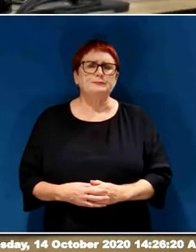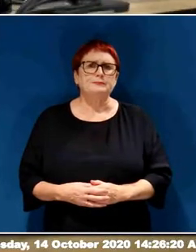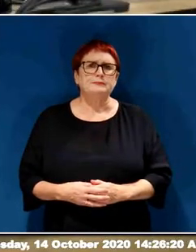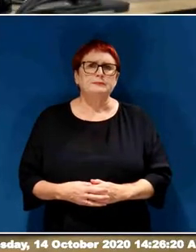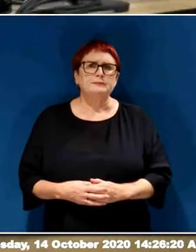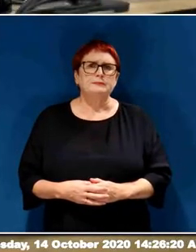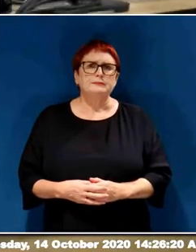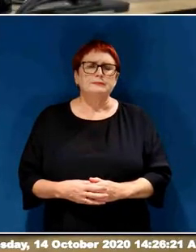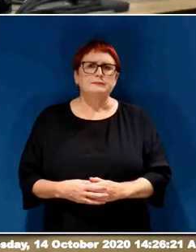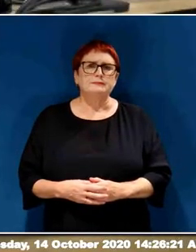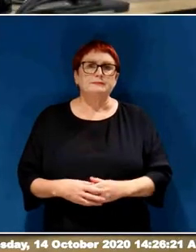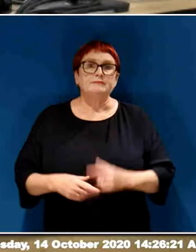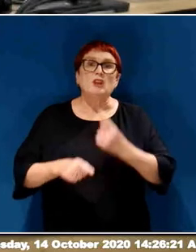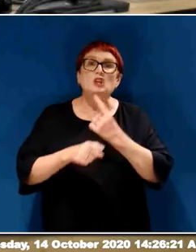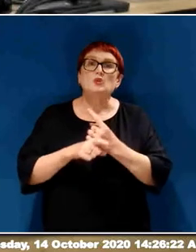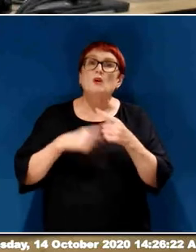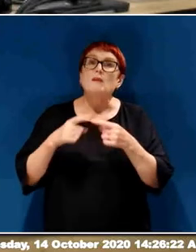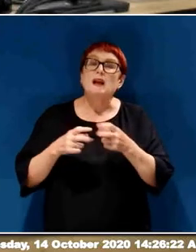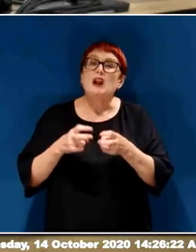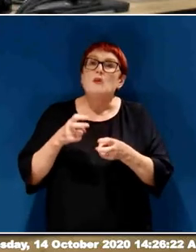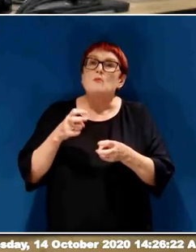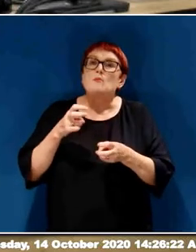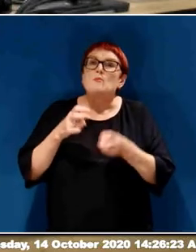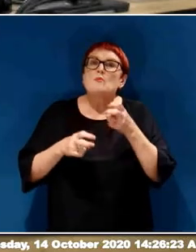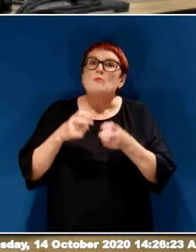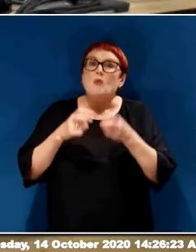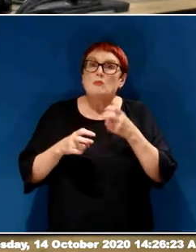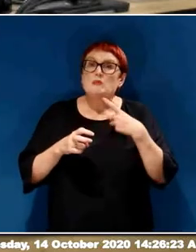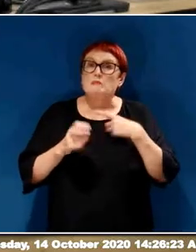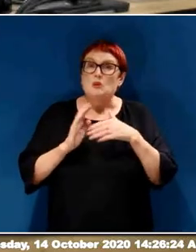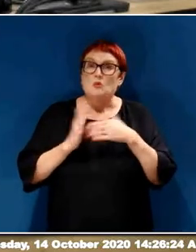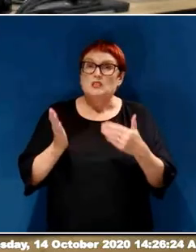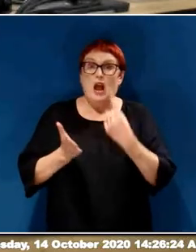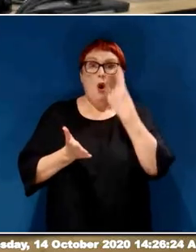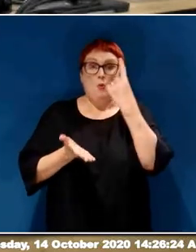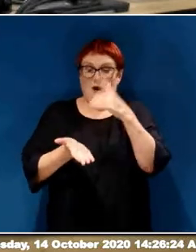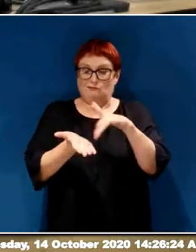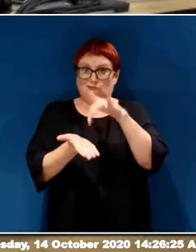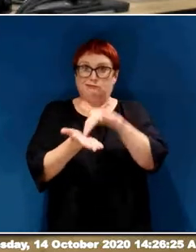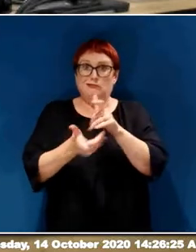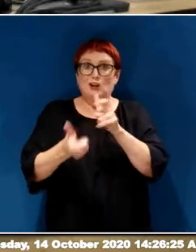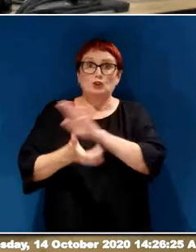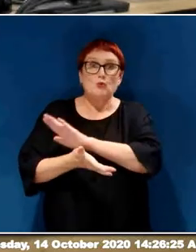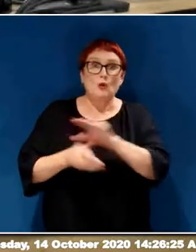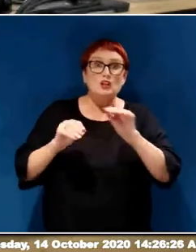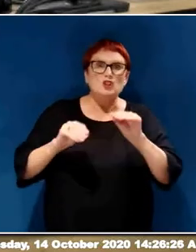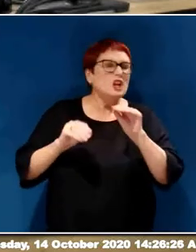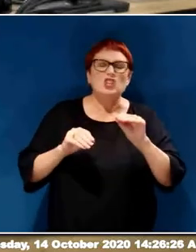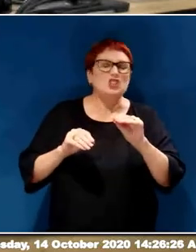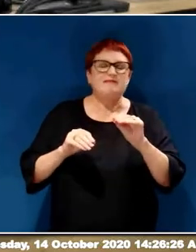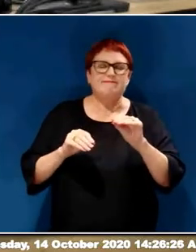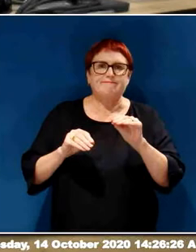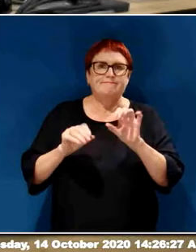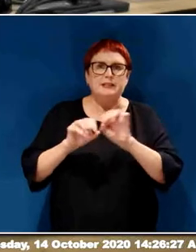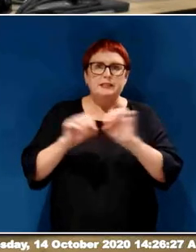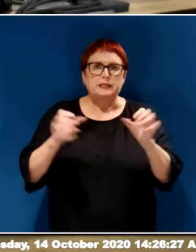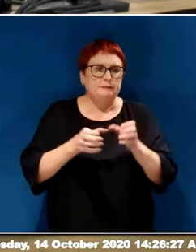policies, you've already touched briefly today on the concept of decentralisation and devolution.